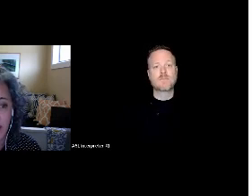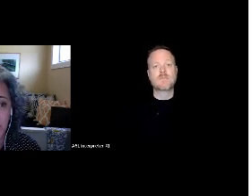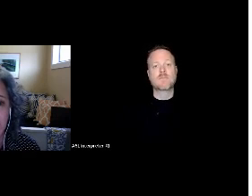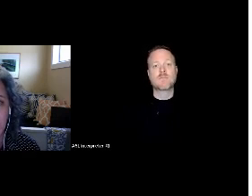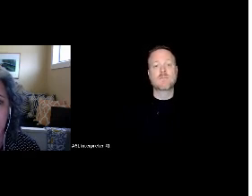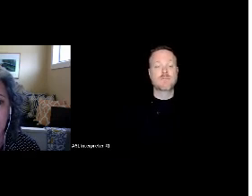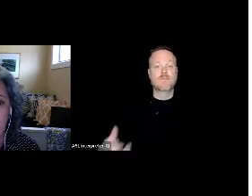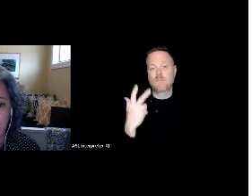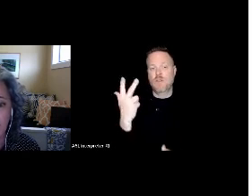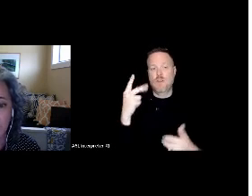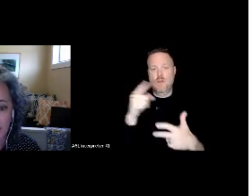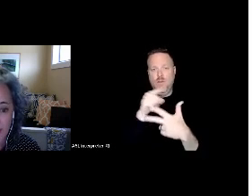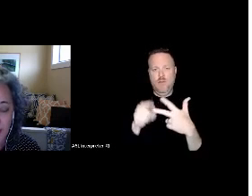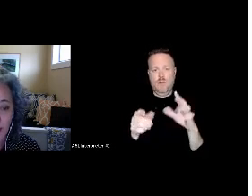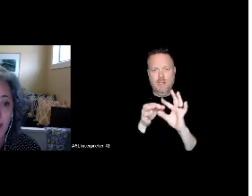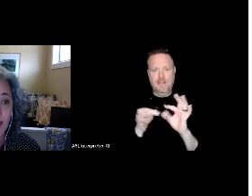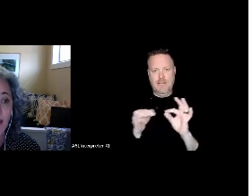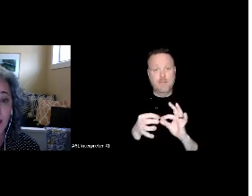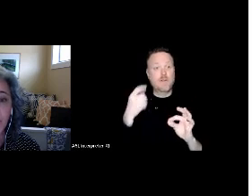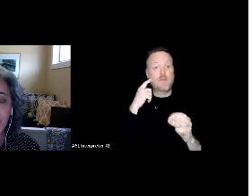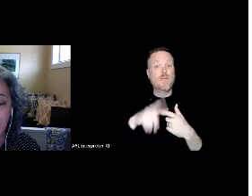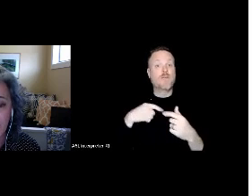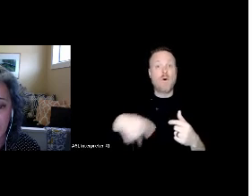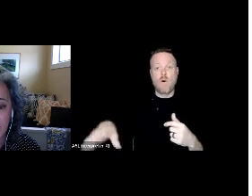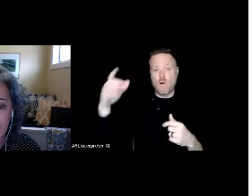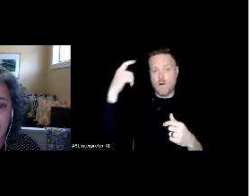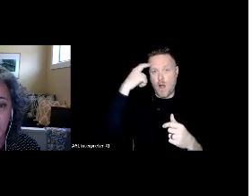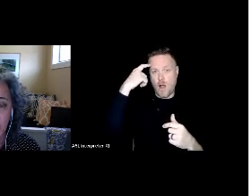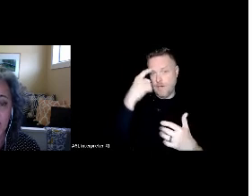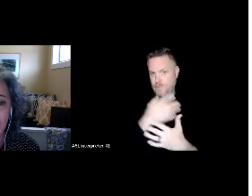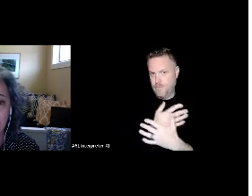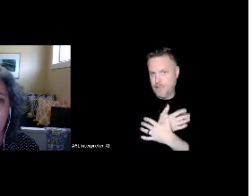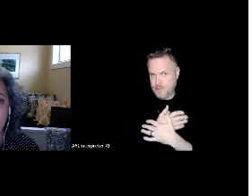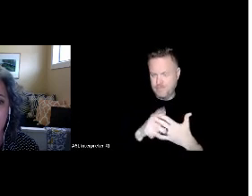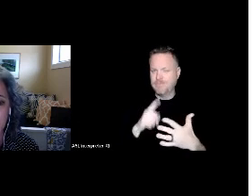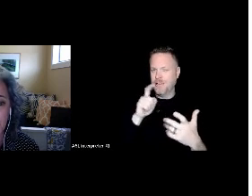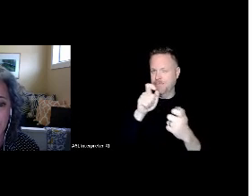break down to cognitive rest. And I'm going to go into these in more detail in just a few minutes.